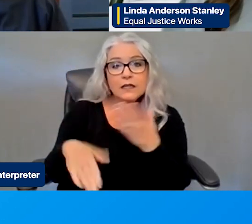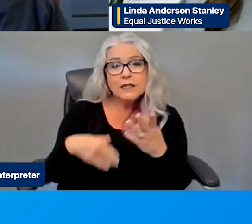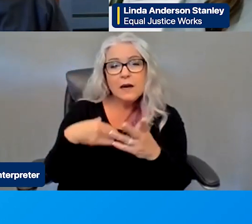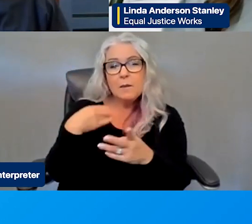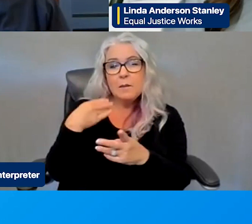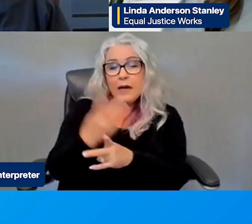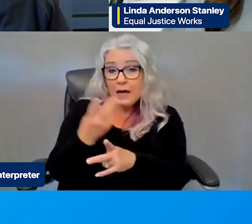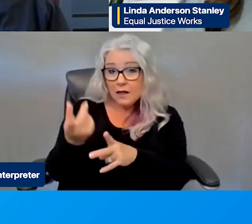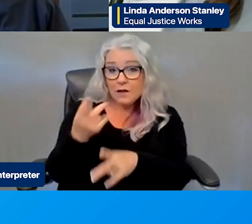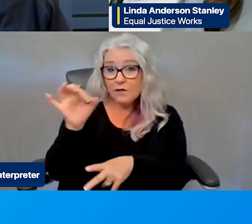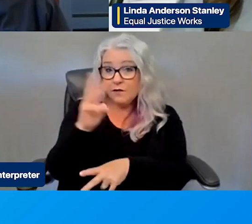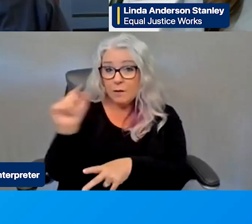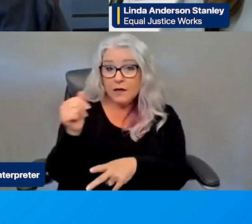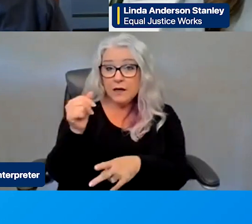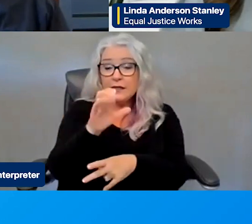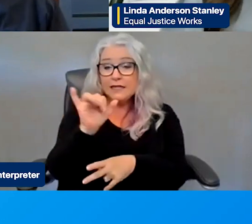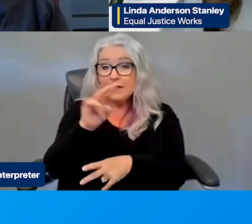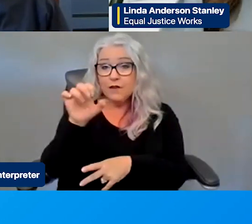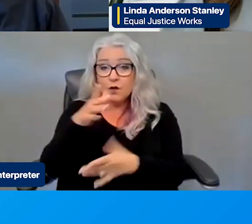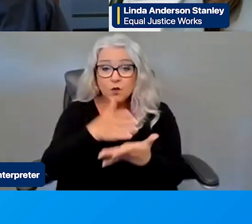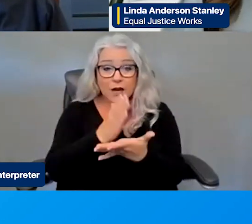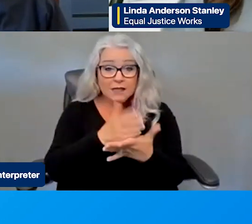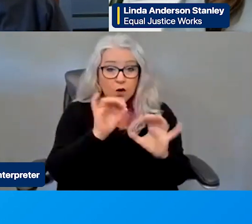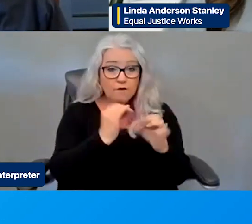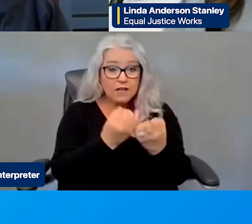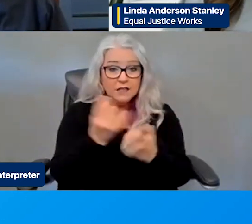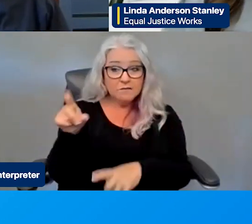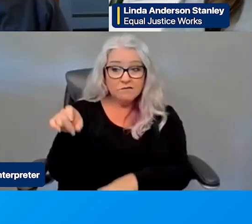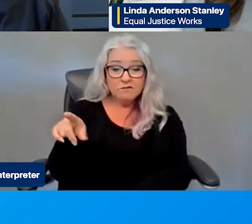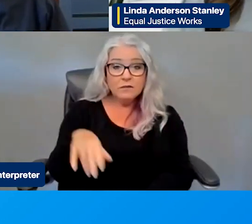office? LINDA ANDERSON STANLEY: So in the capacity that I serve